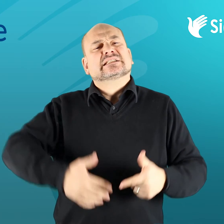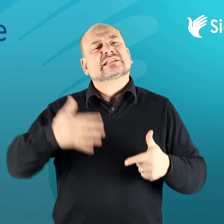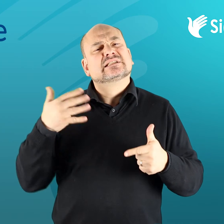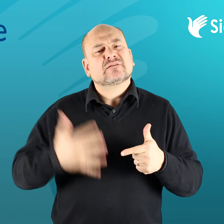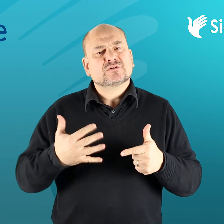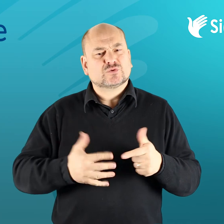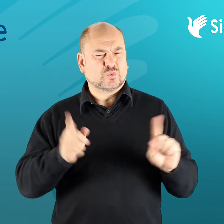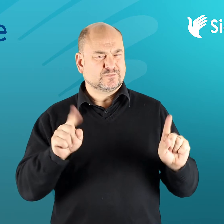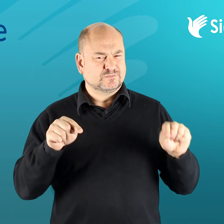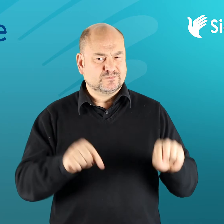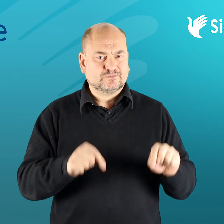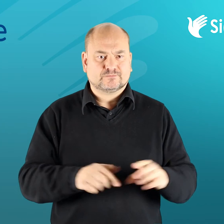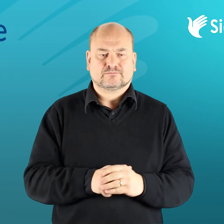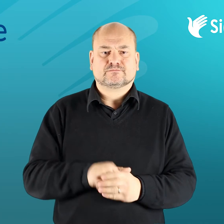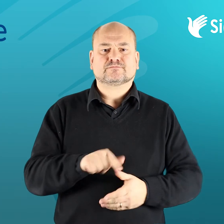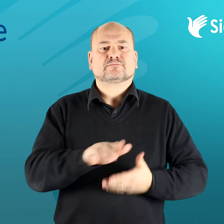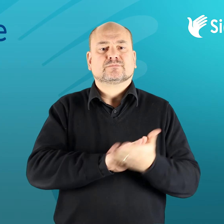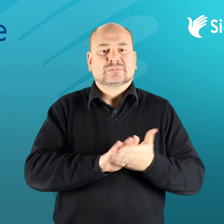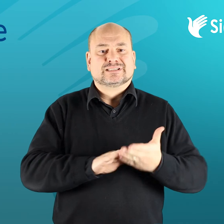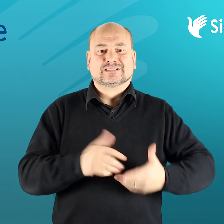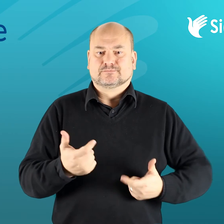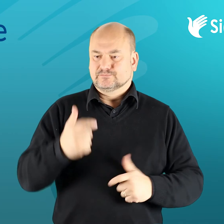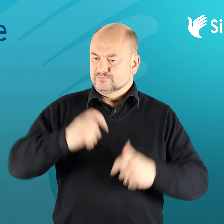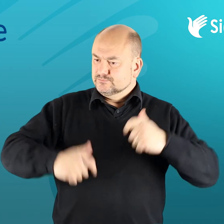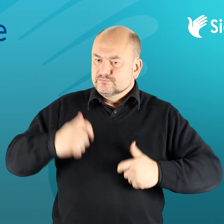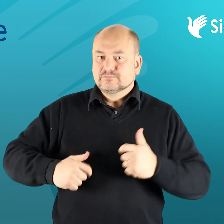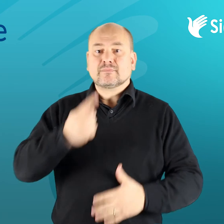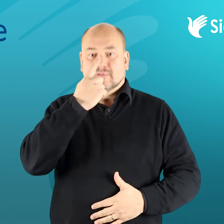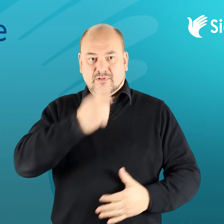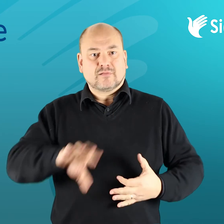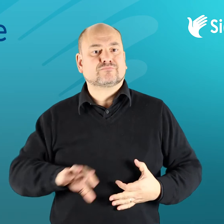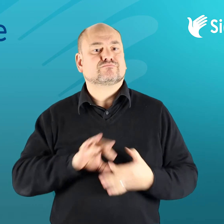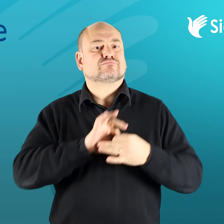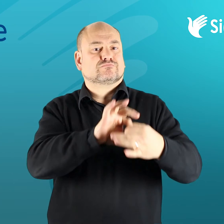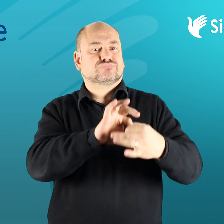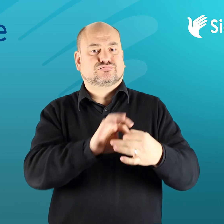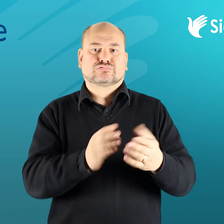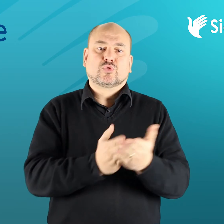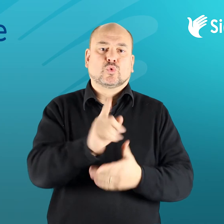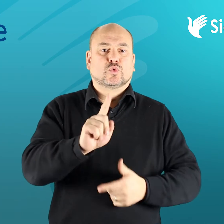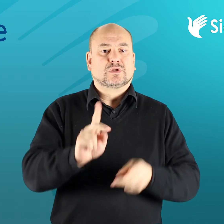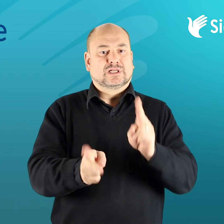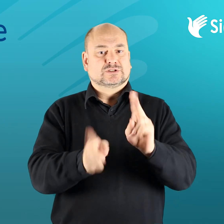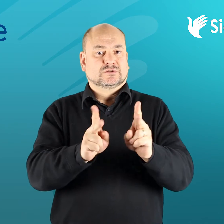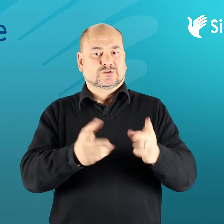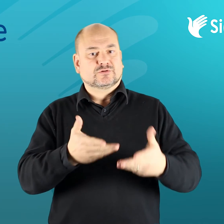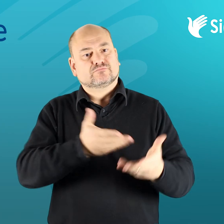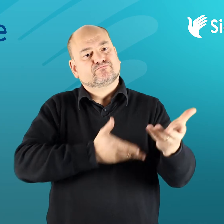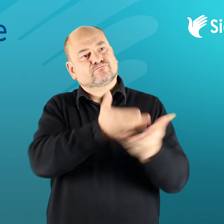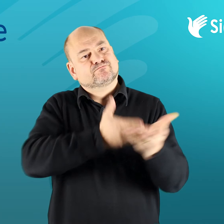The SignVideo service allows users to make and receive BSL interpreted video calls